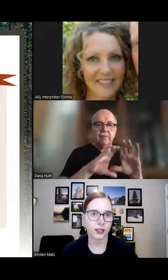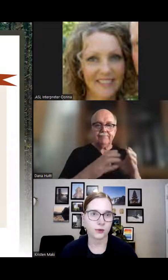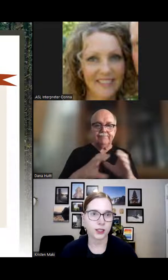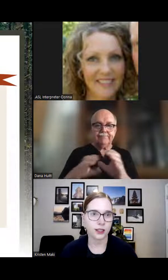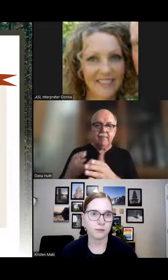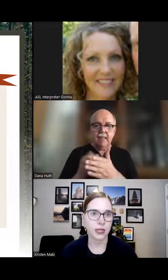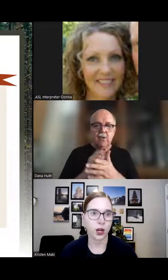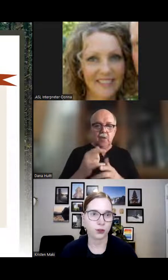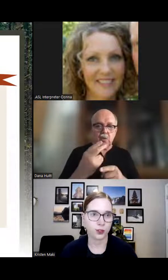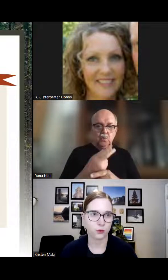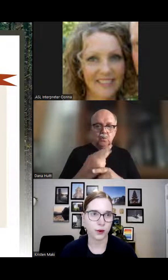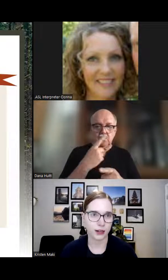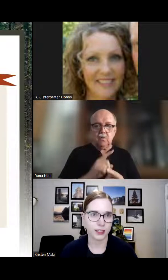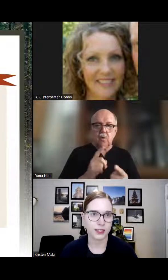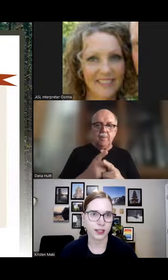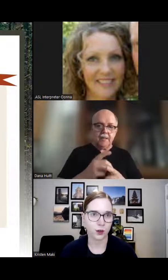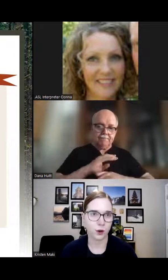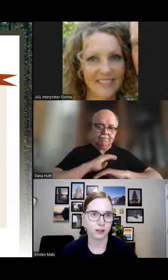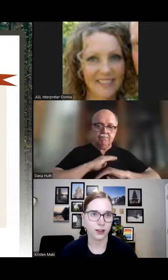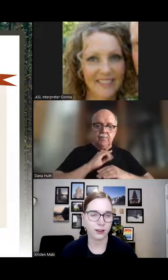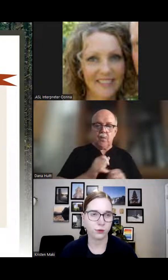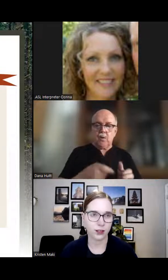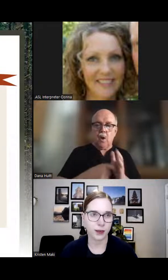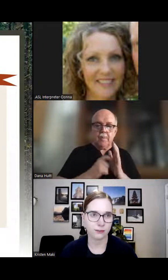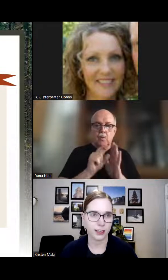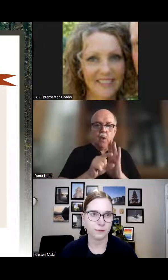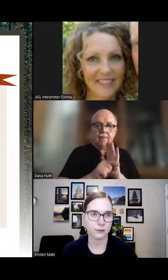family caregivers get paid currently from WA Cares Fund or Medicaid